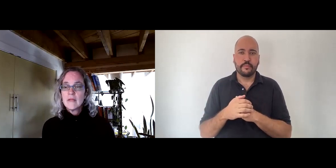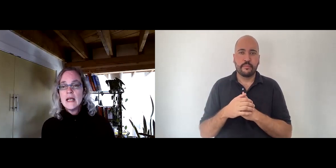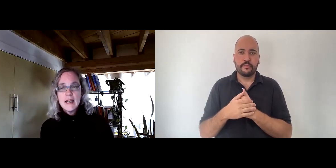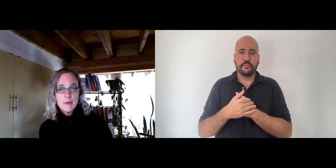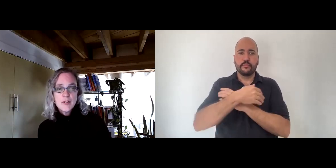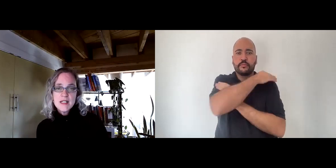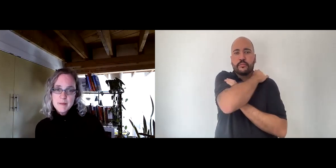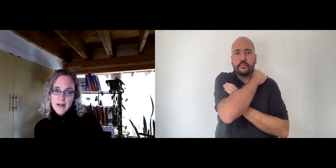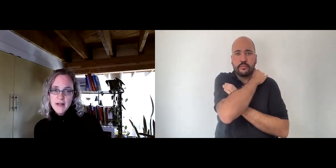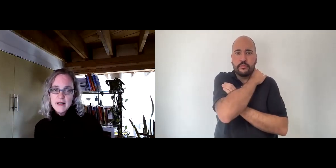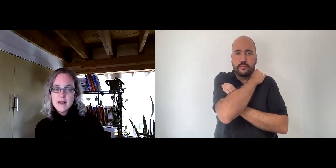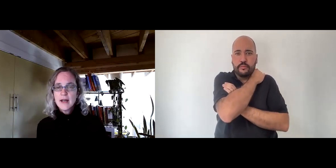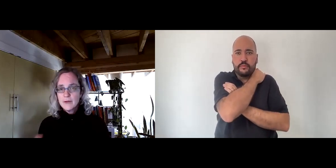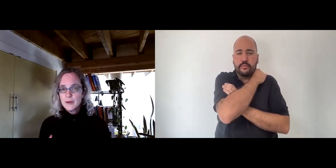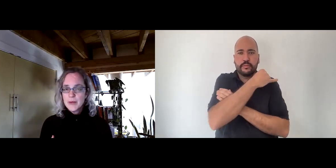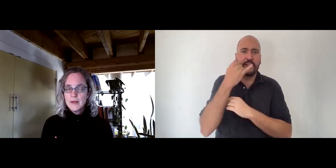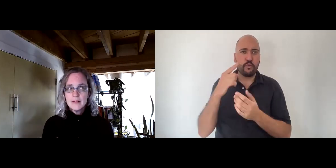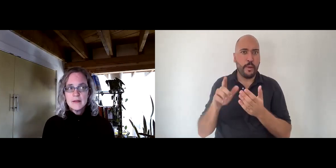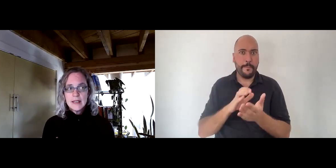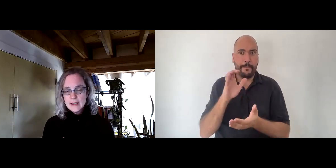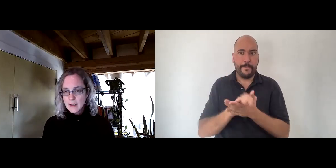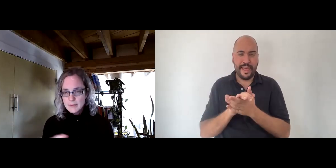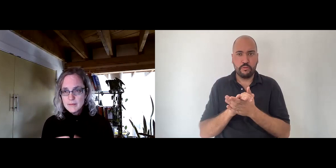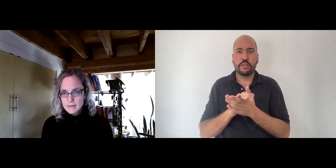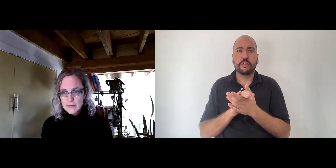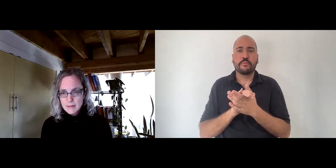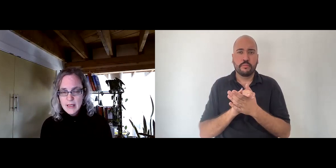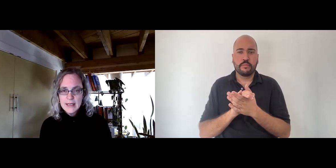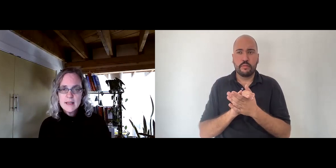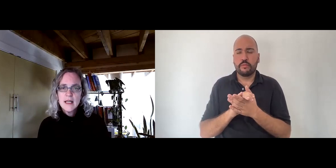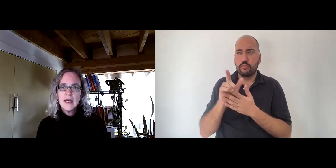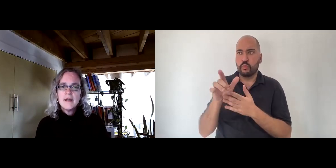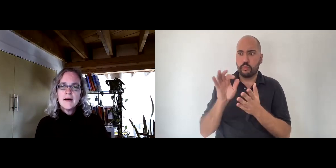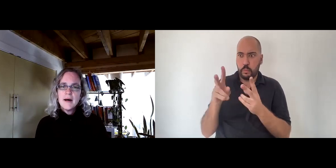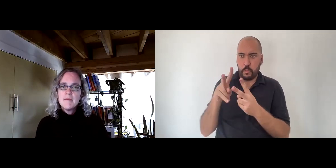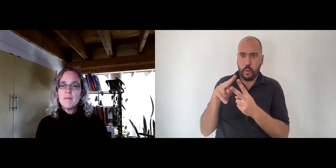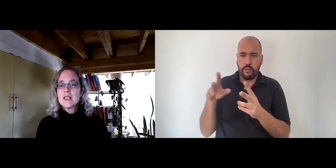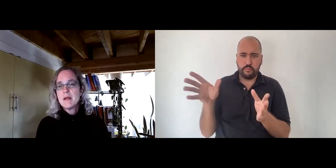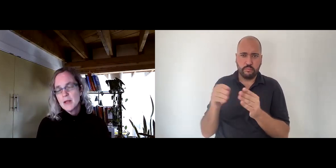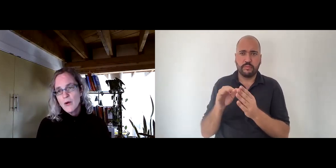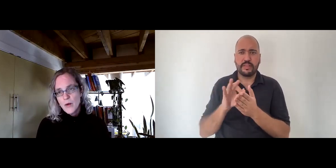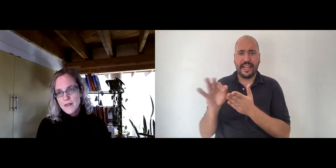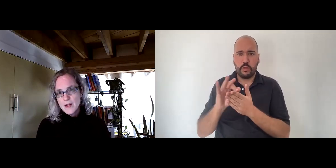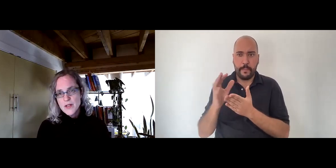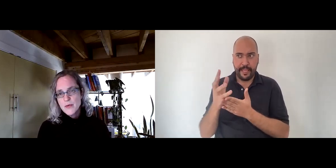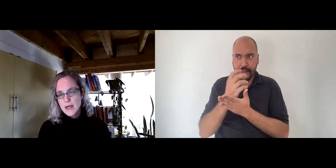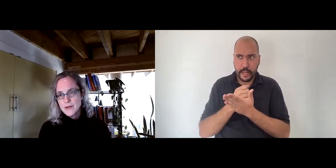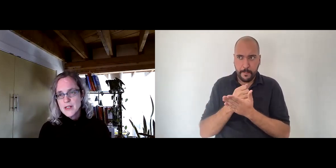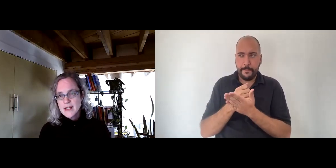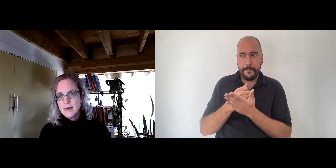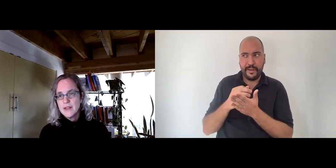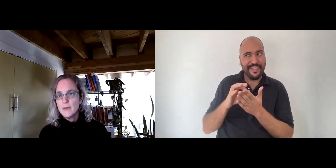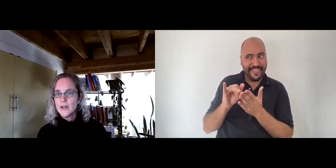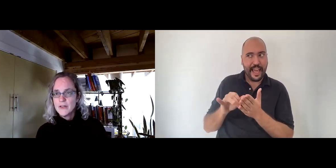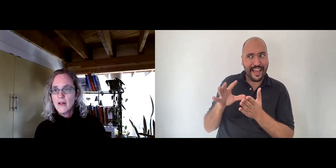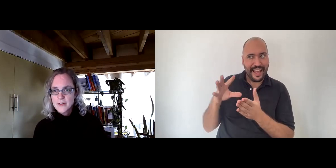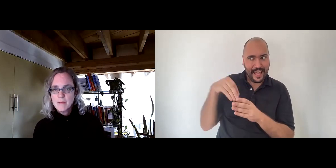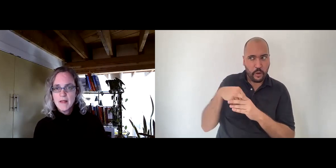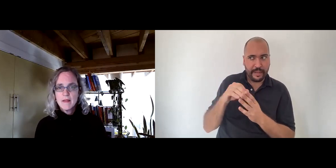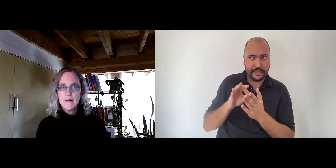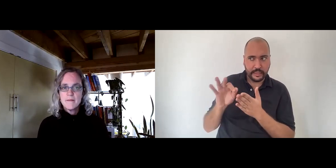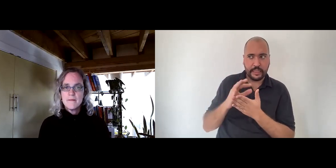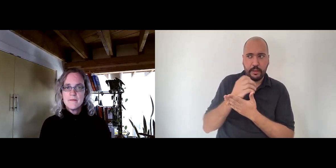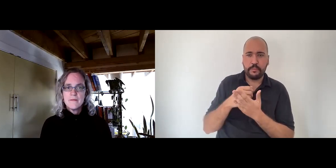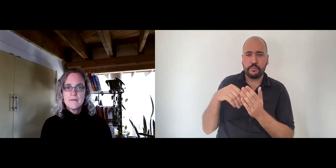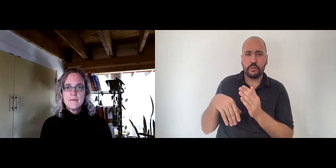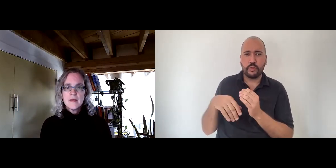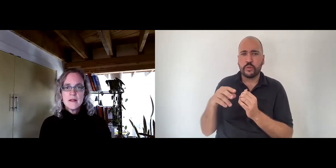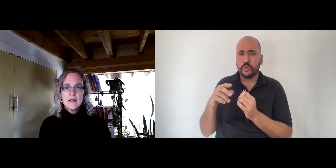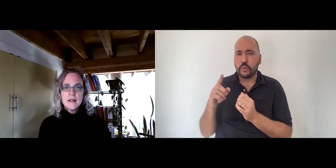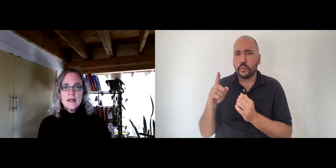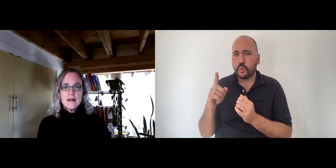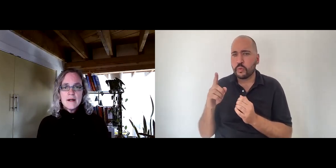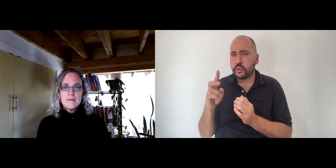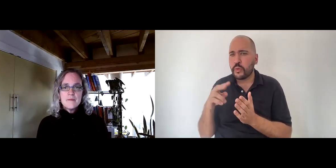If a person is married, their countable income combined must be below $1,371 a month.